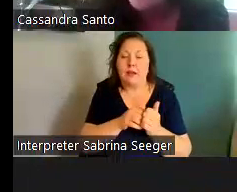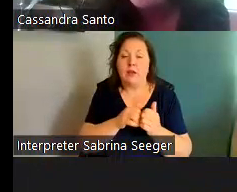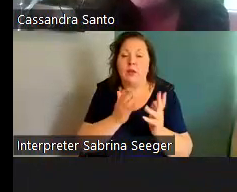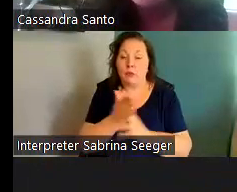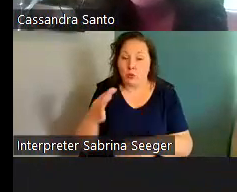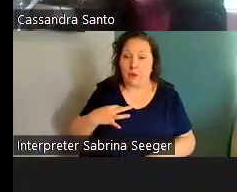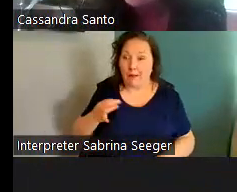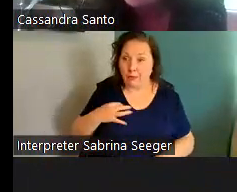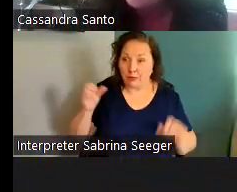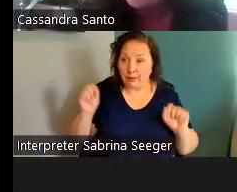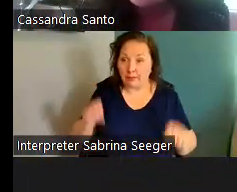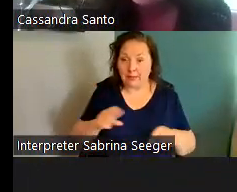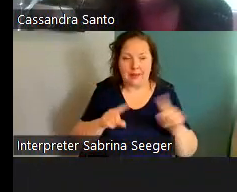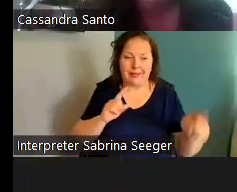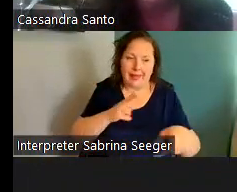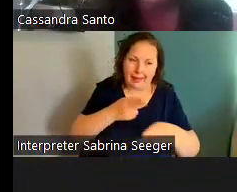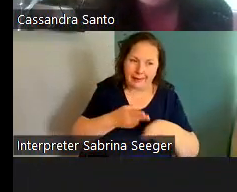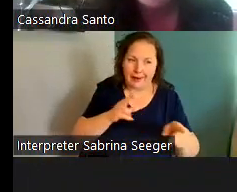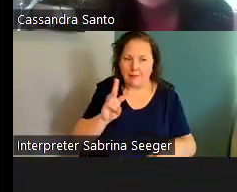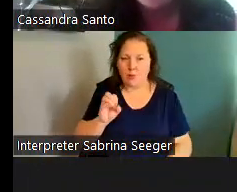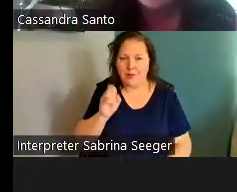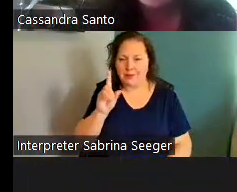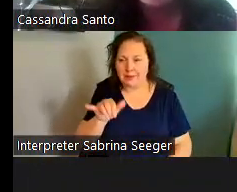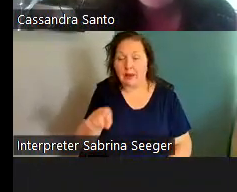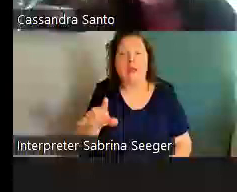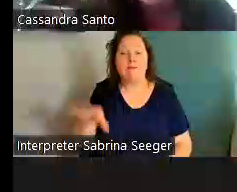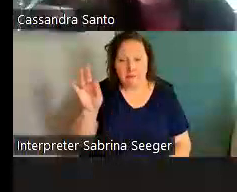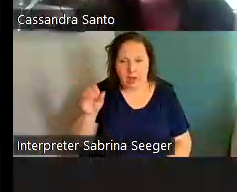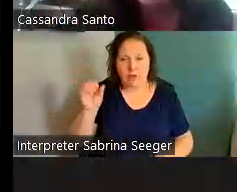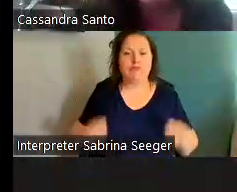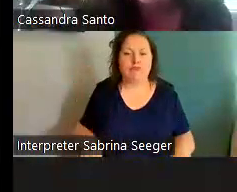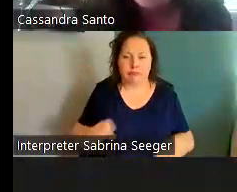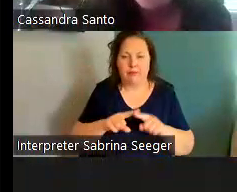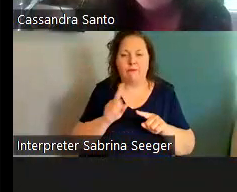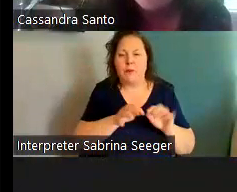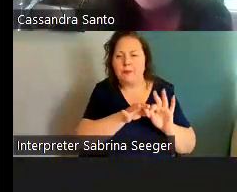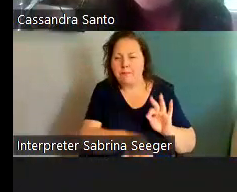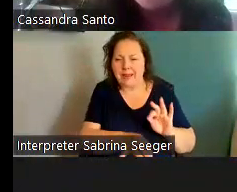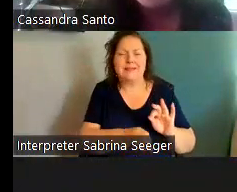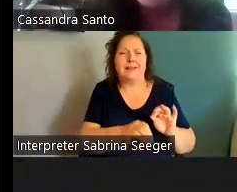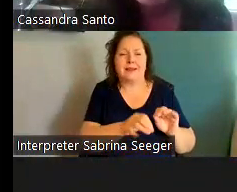student, his name is Wesley, who's found eligible under the basic skill area of functional skills.